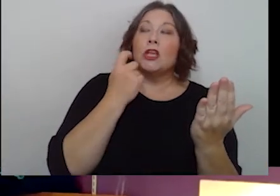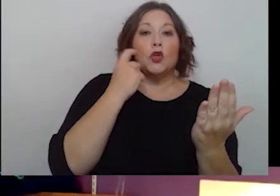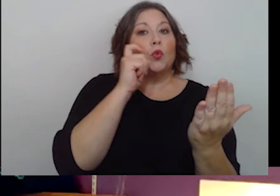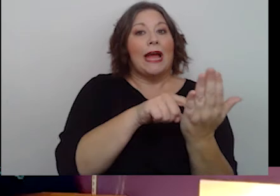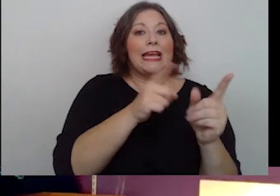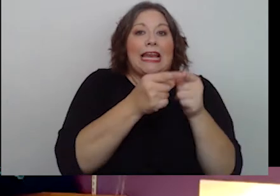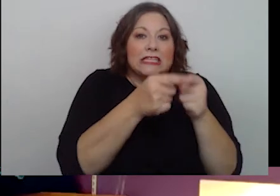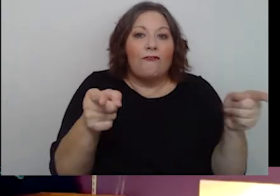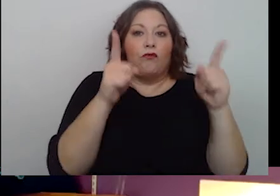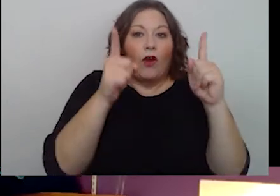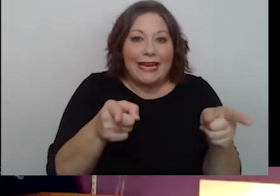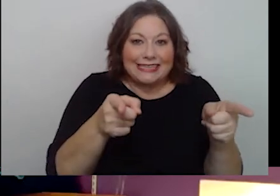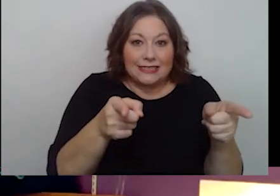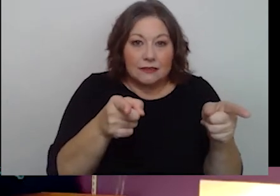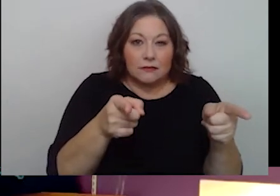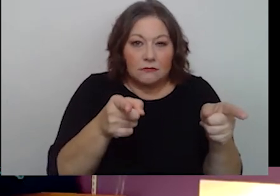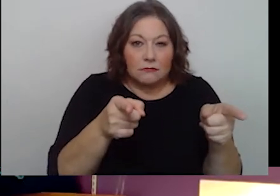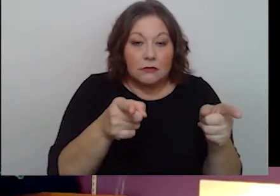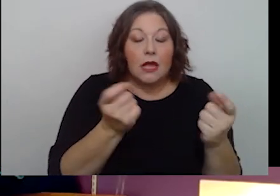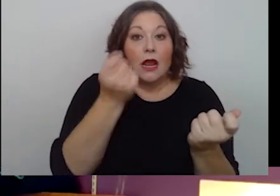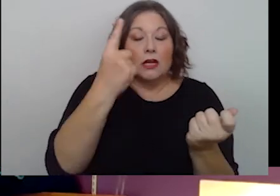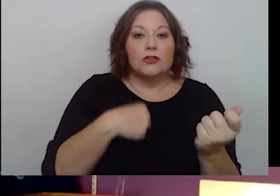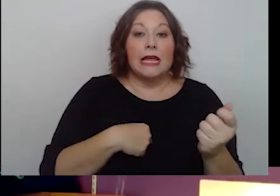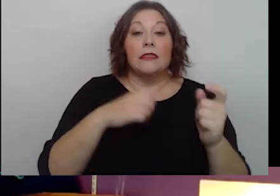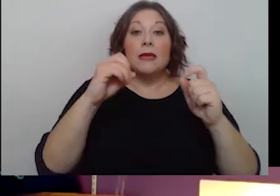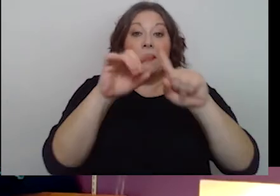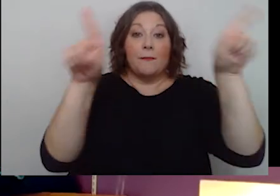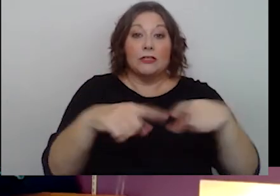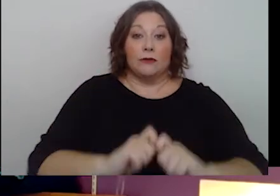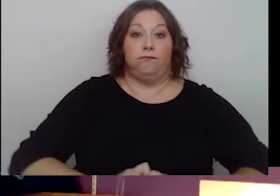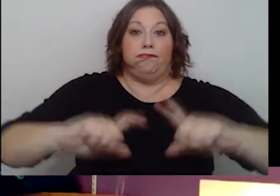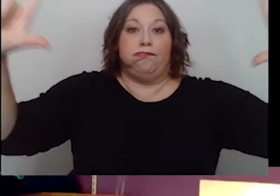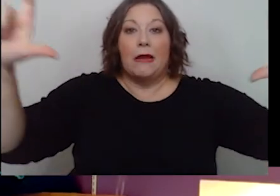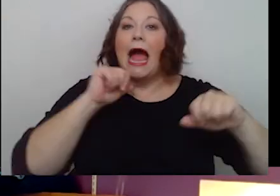take that in -- when you blow that up so that you really can't see the phrases you're just seeing